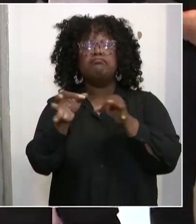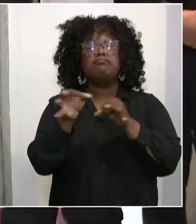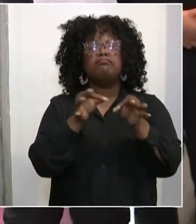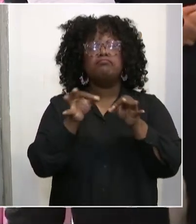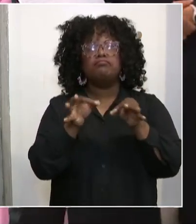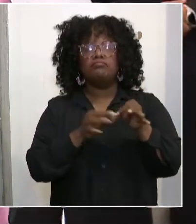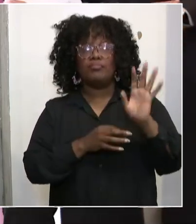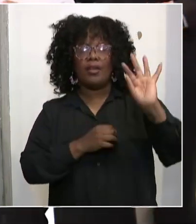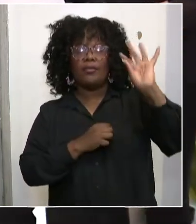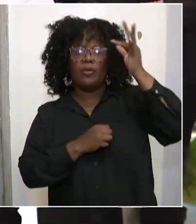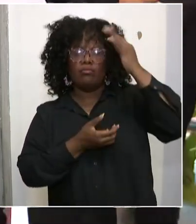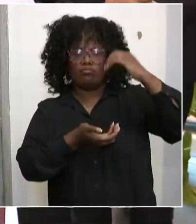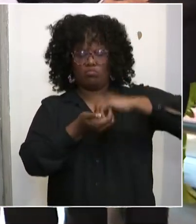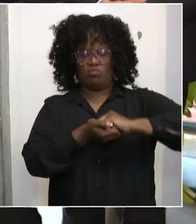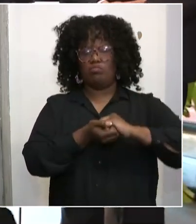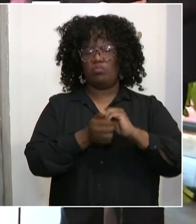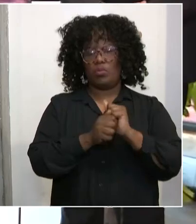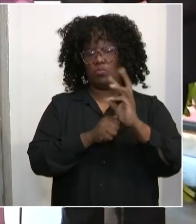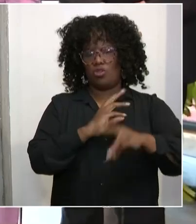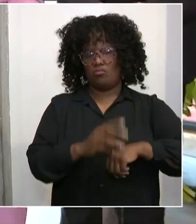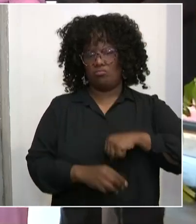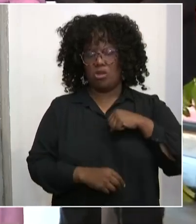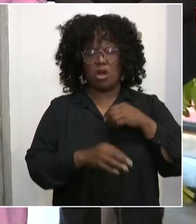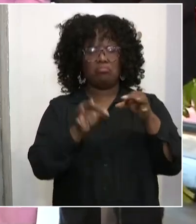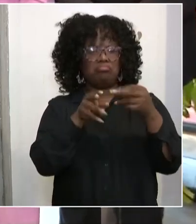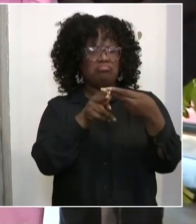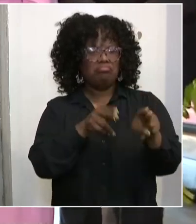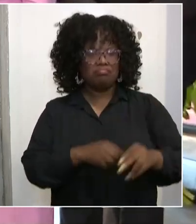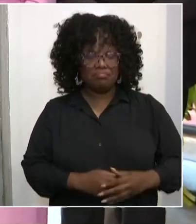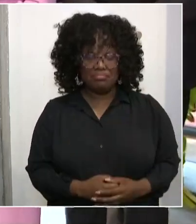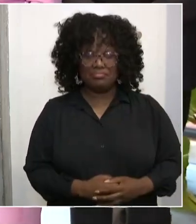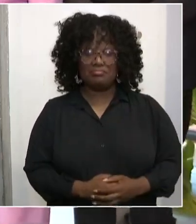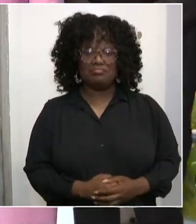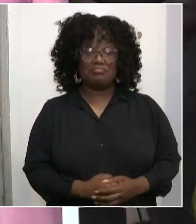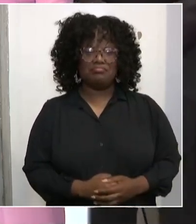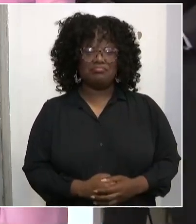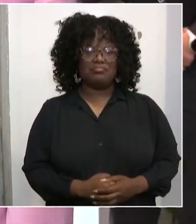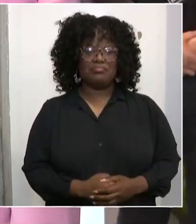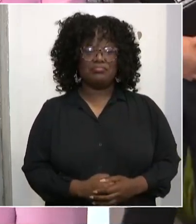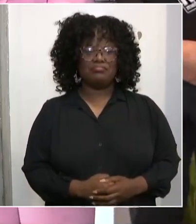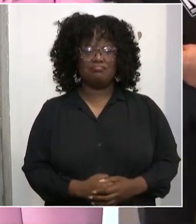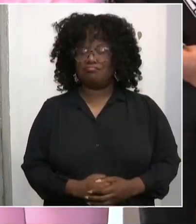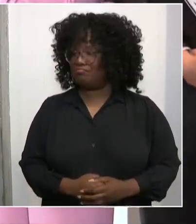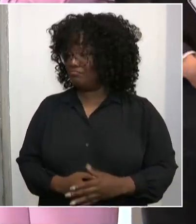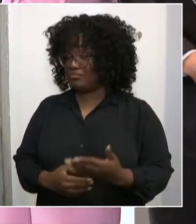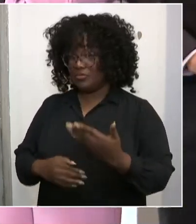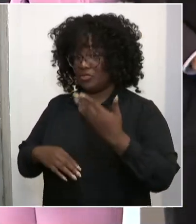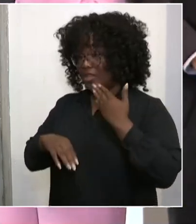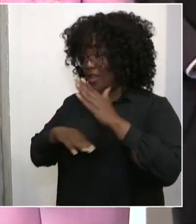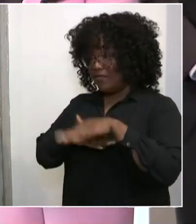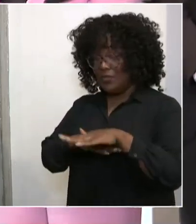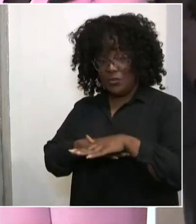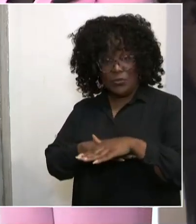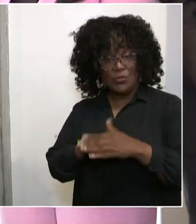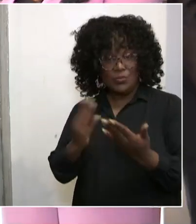Well, good afternoon, everyone. Thank you Madam Mayor. So the question is what's the difference between